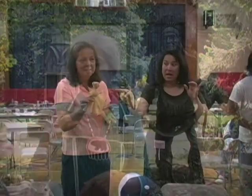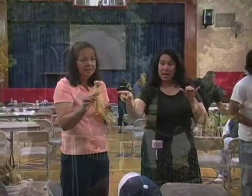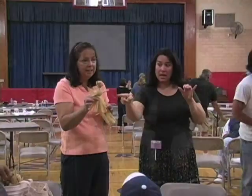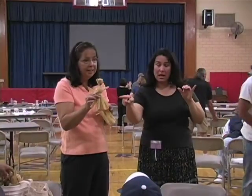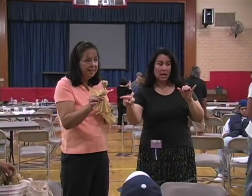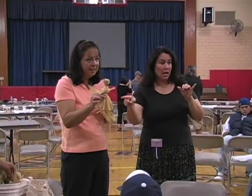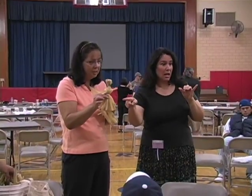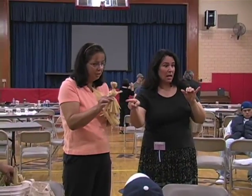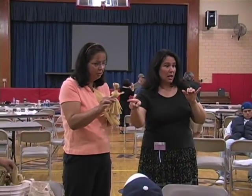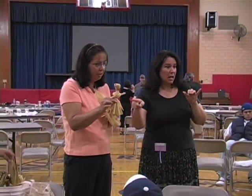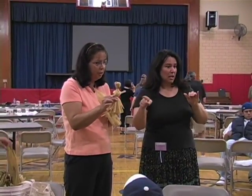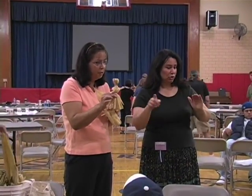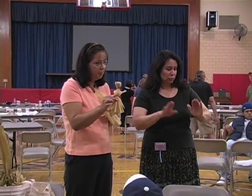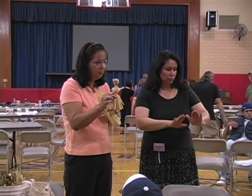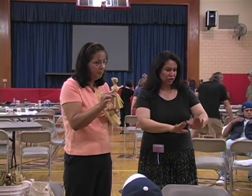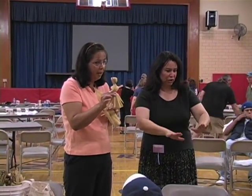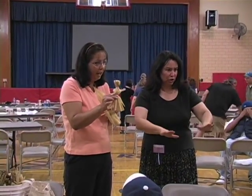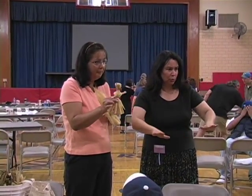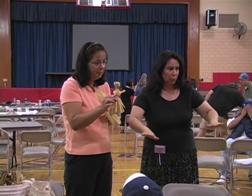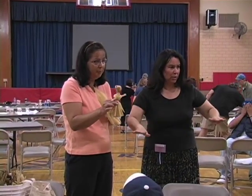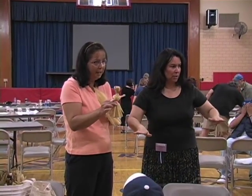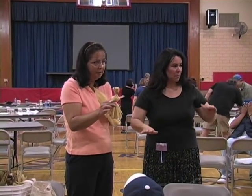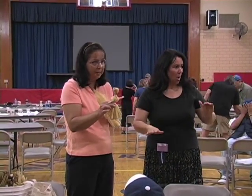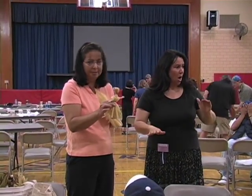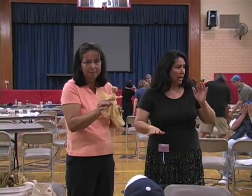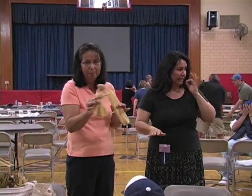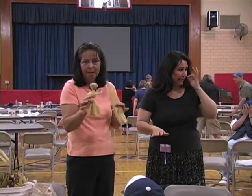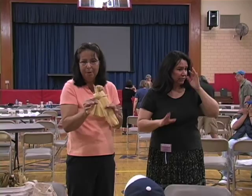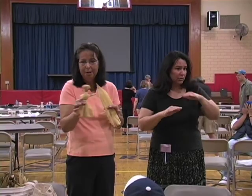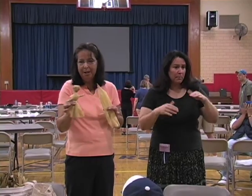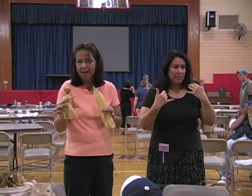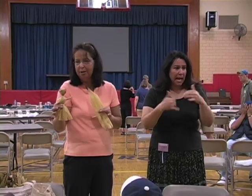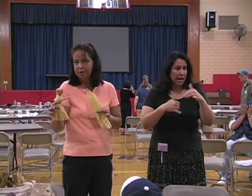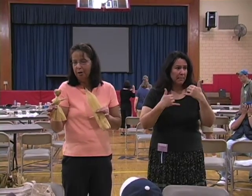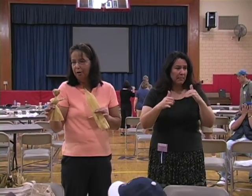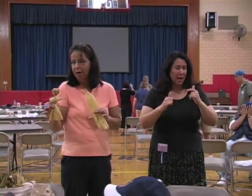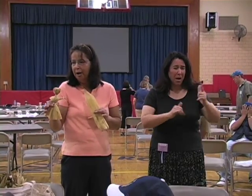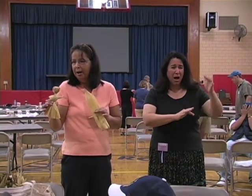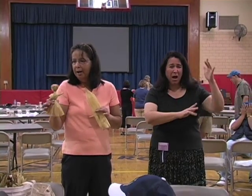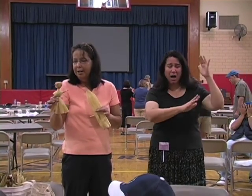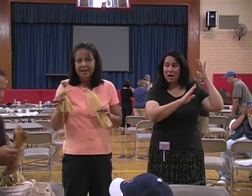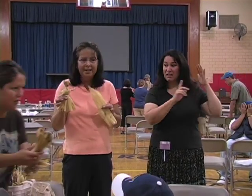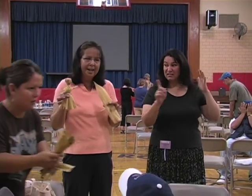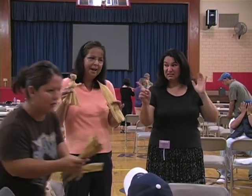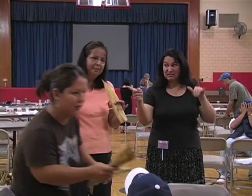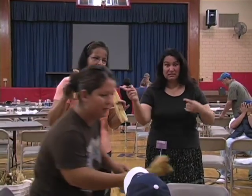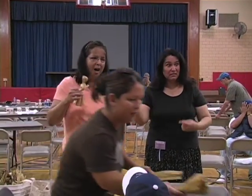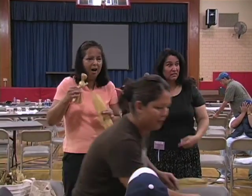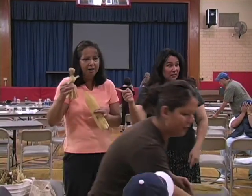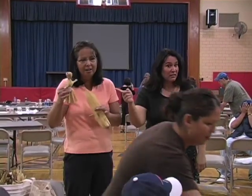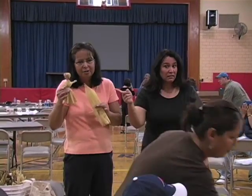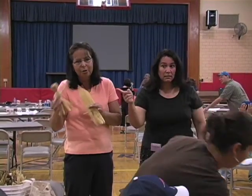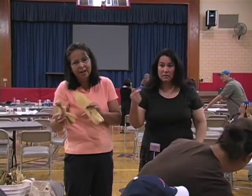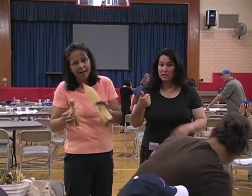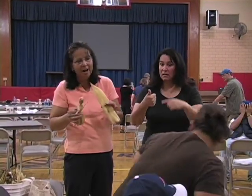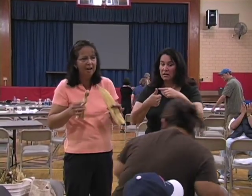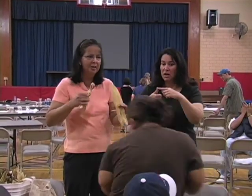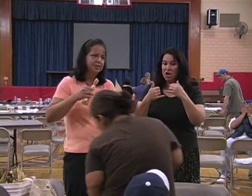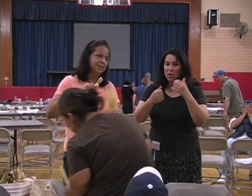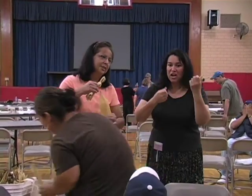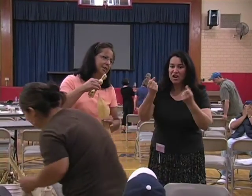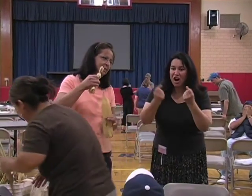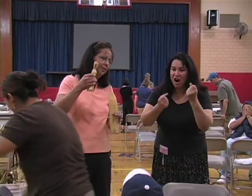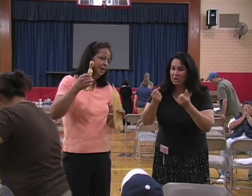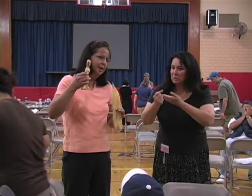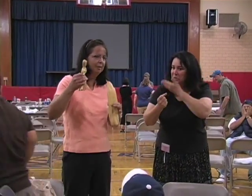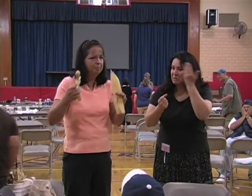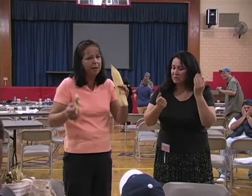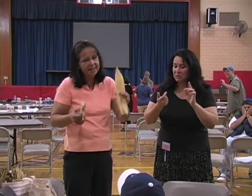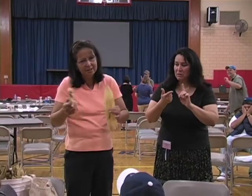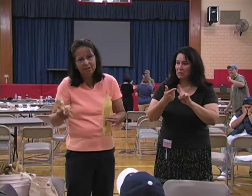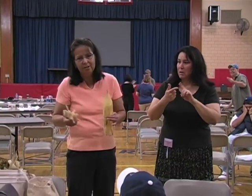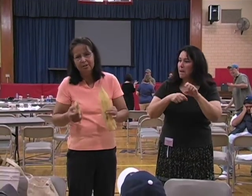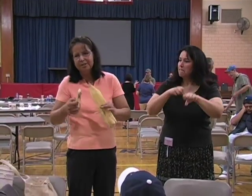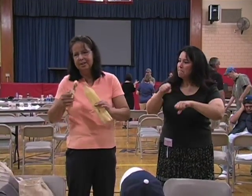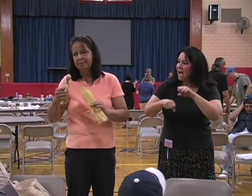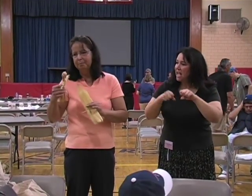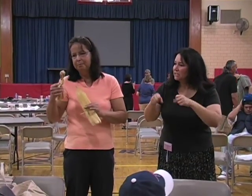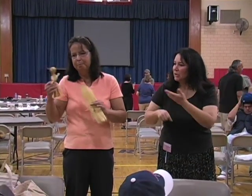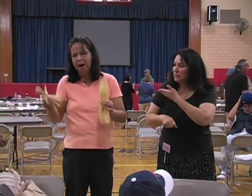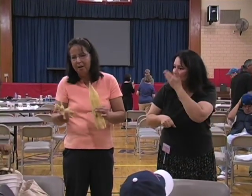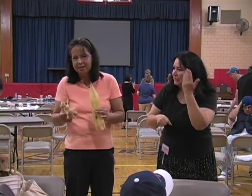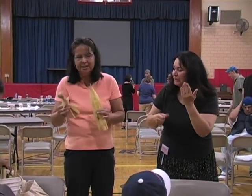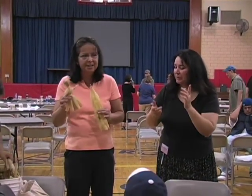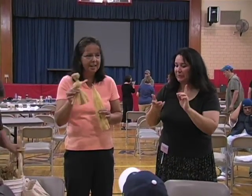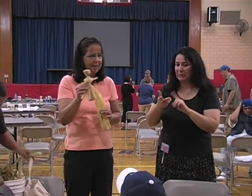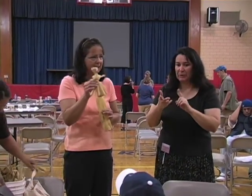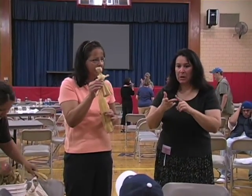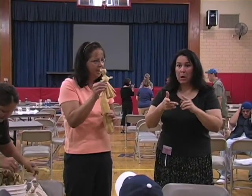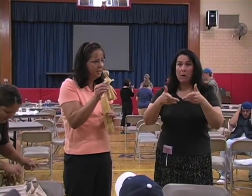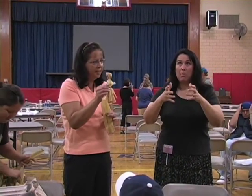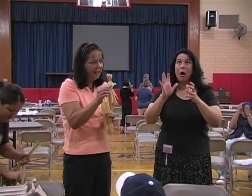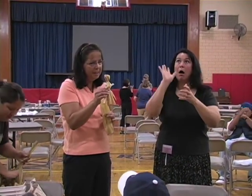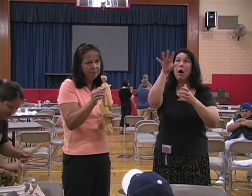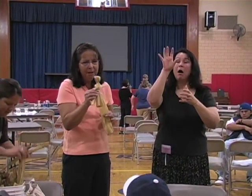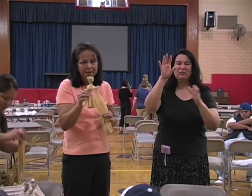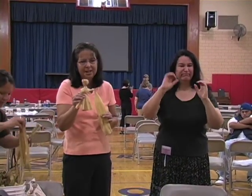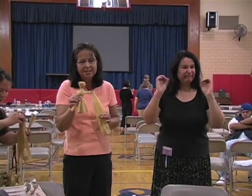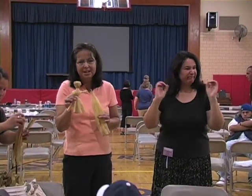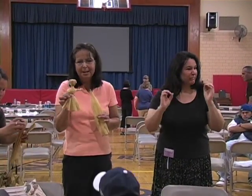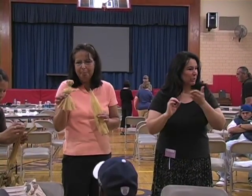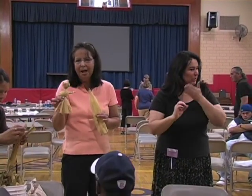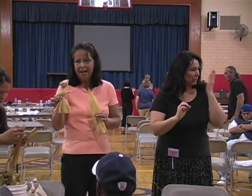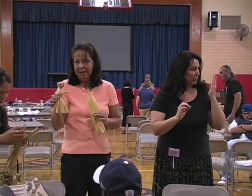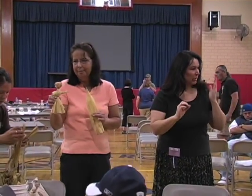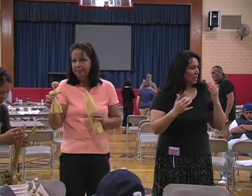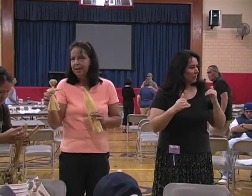Indians typically would play with dolls because there were no televisions, technology, bikes, or basketball, etc.